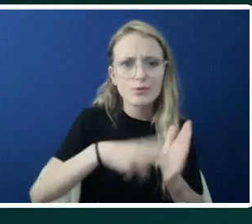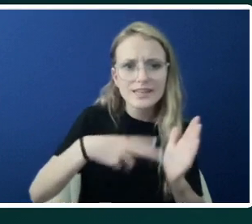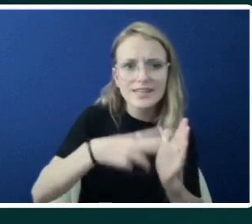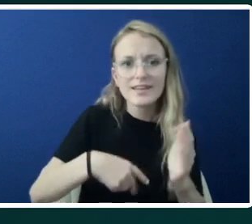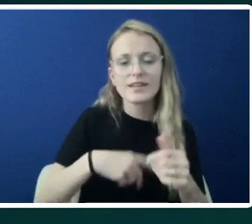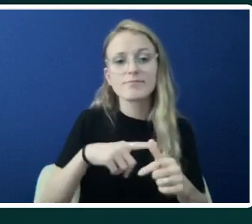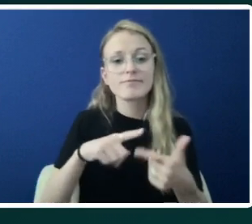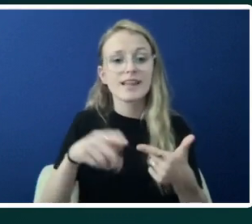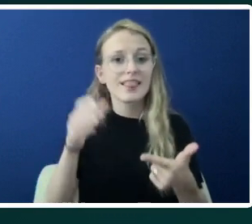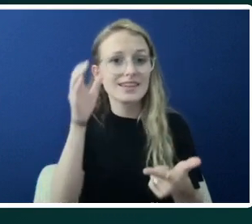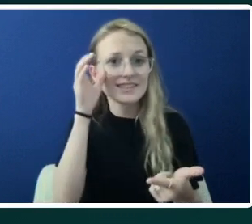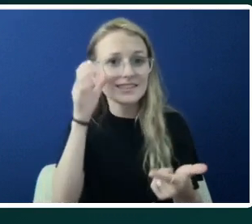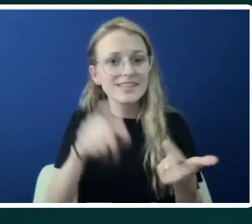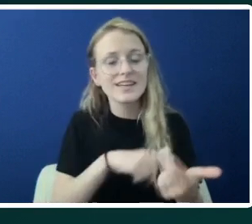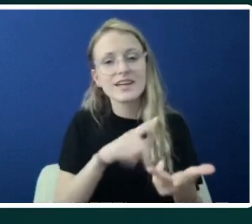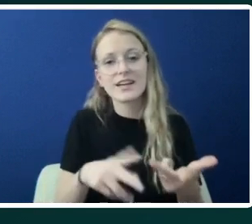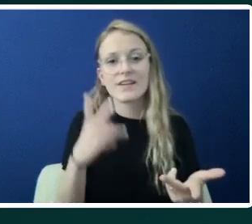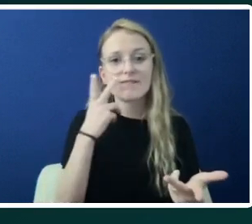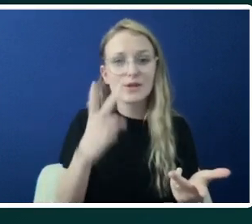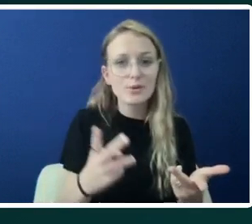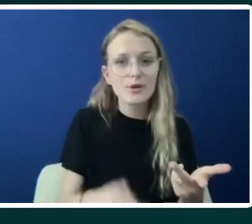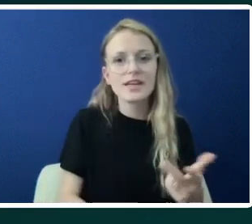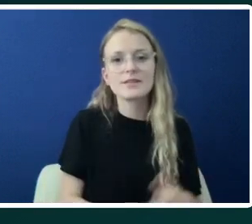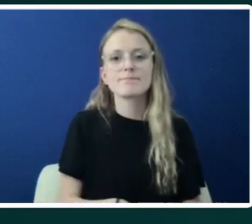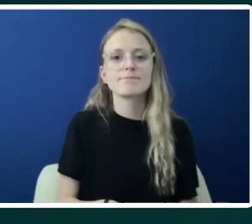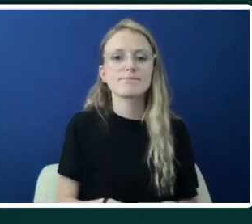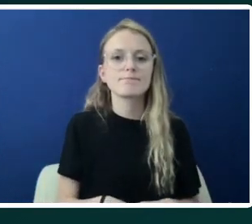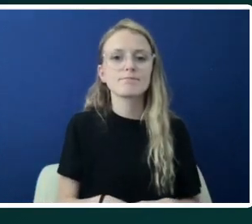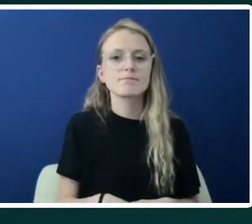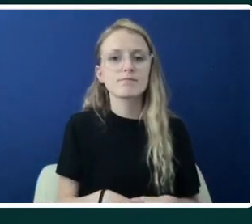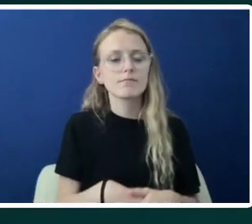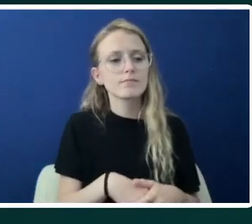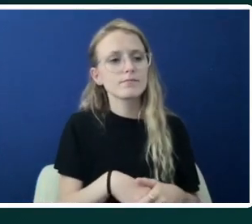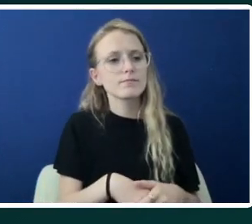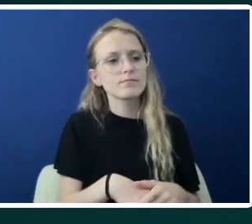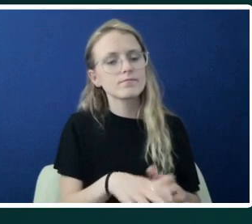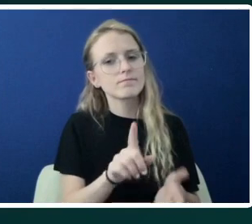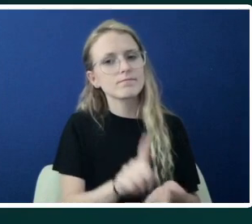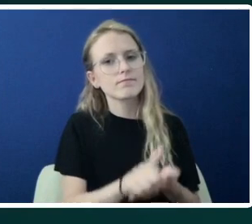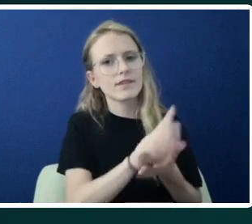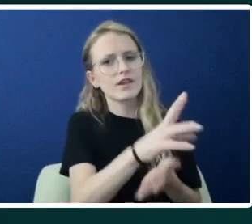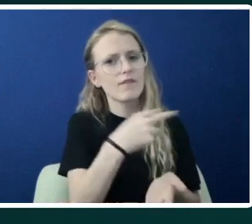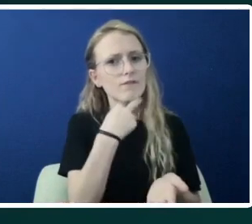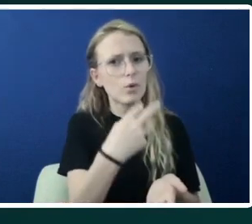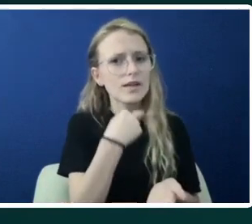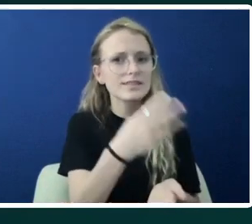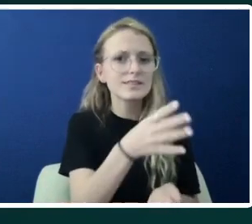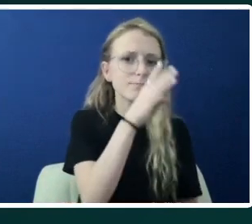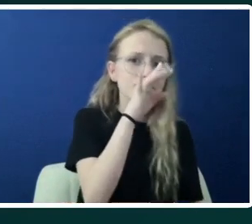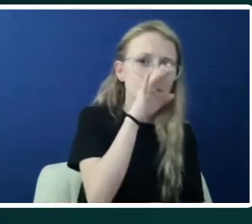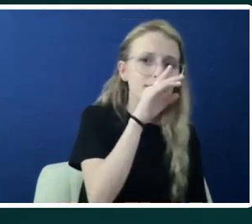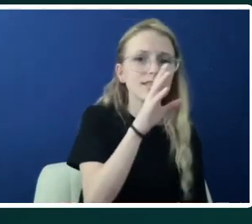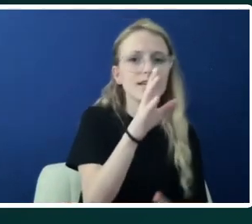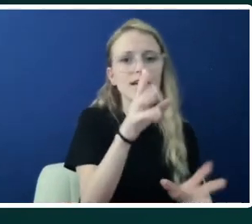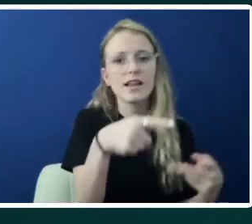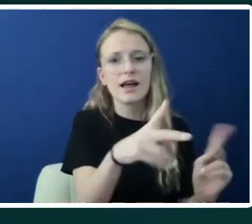Using voices -- their voices through writing and speaking and self-expression in multiple genres